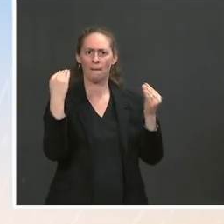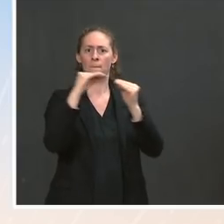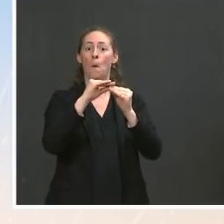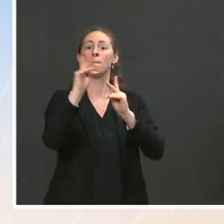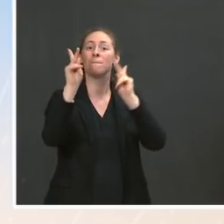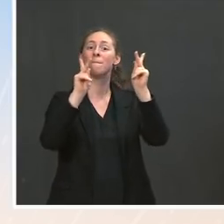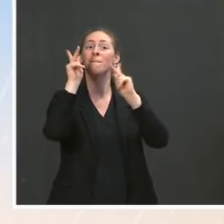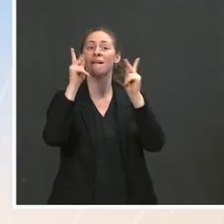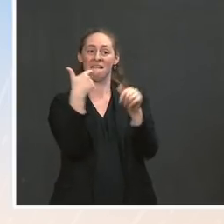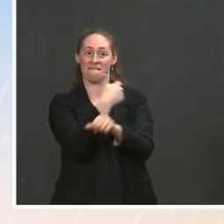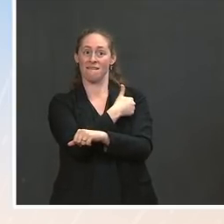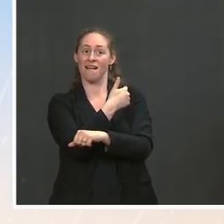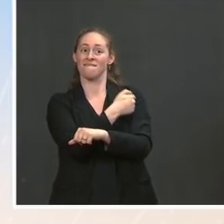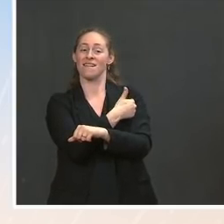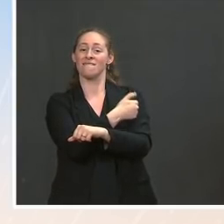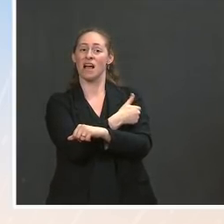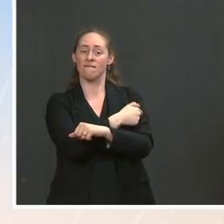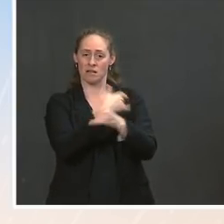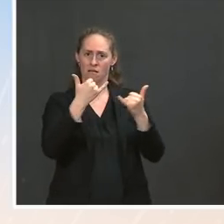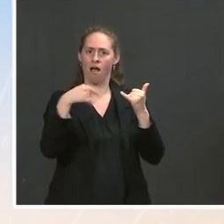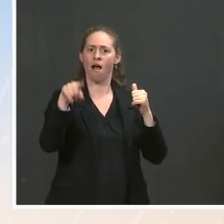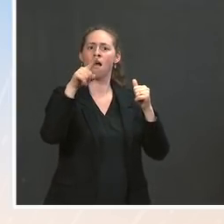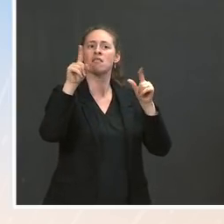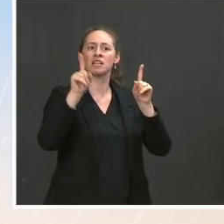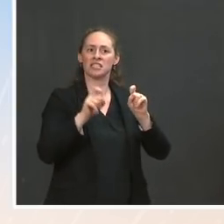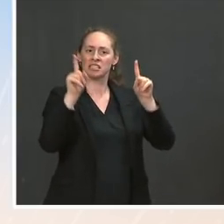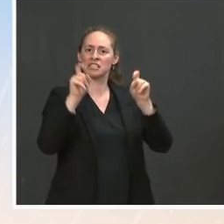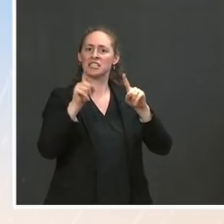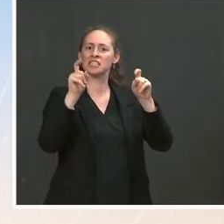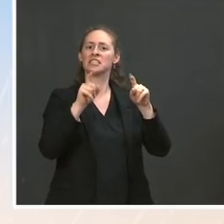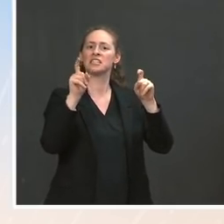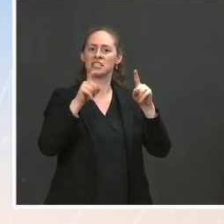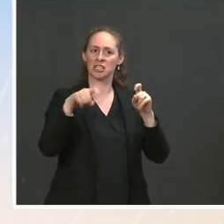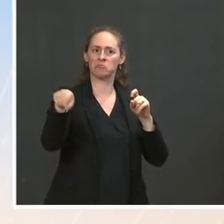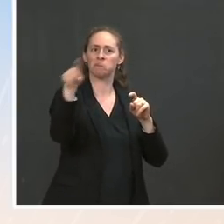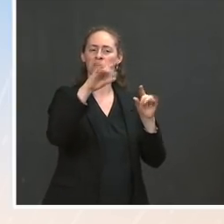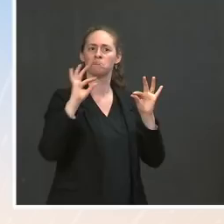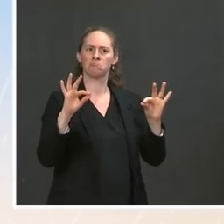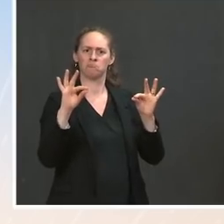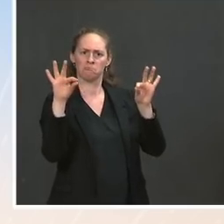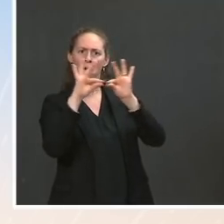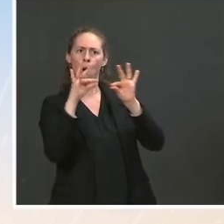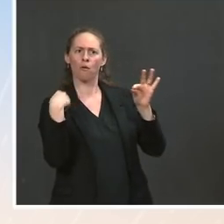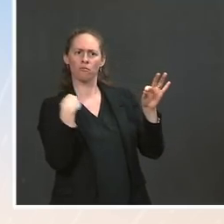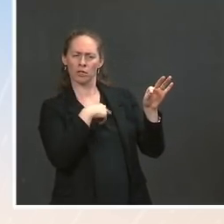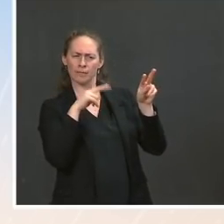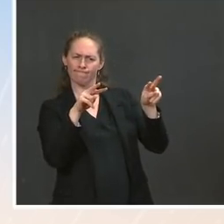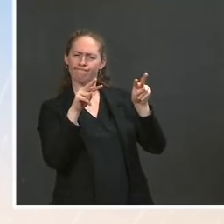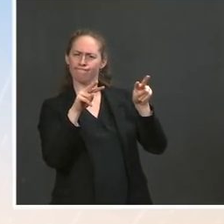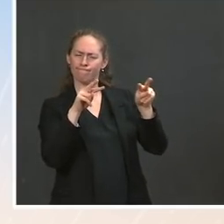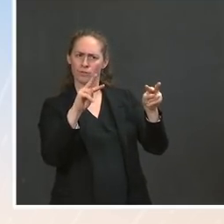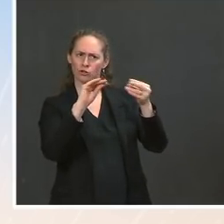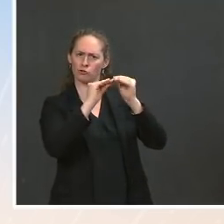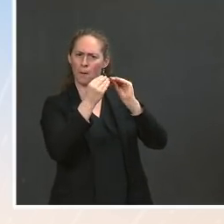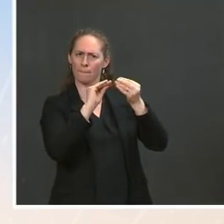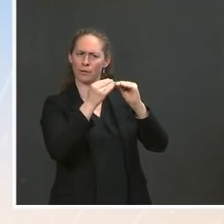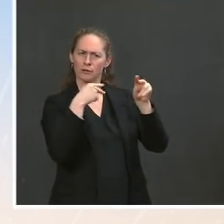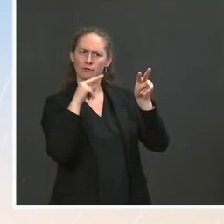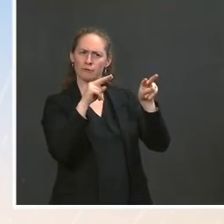who think that testing is cornerstone to keeping the pandemic in check. So what is the Administration's plan is to make sure that those testing numbers